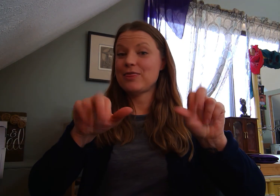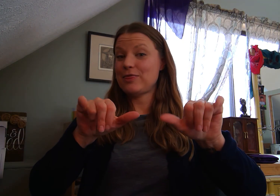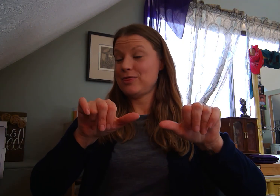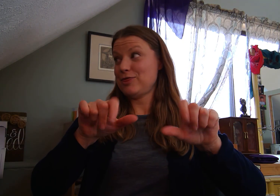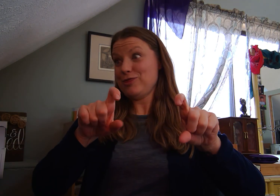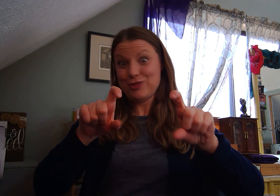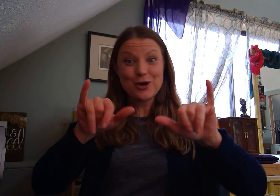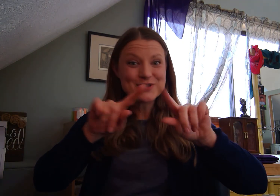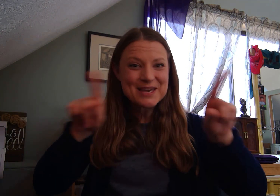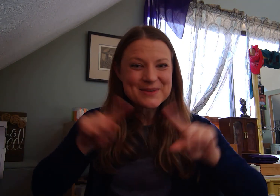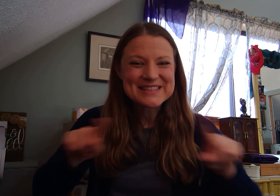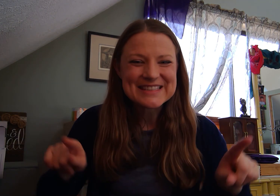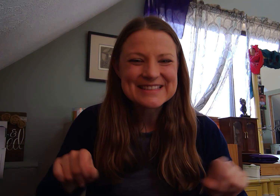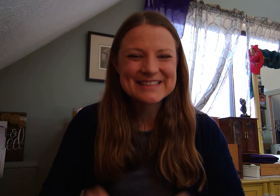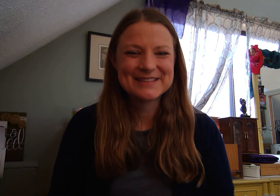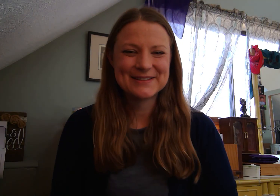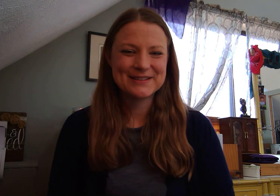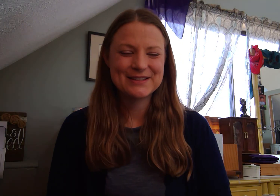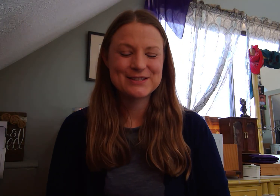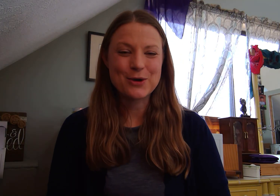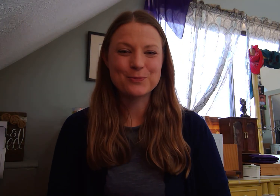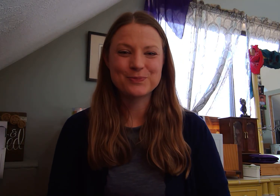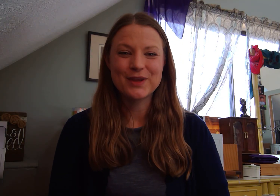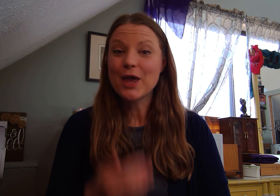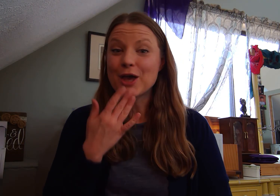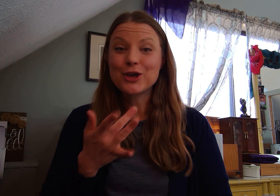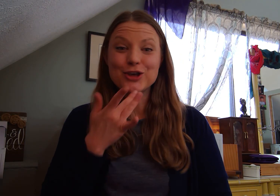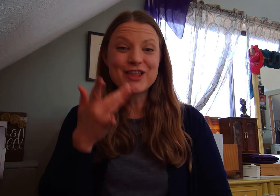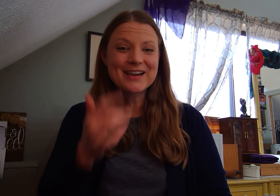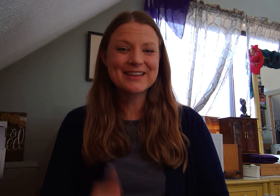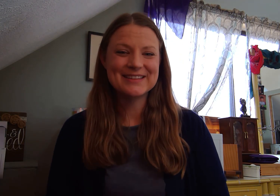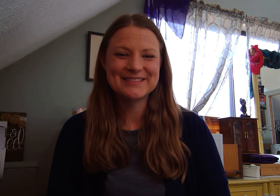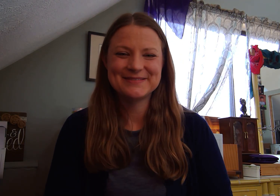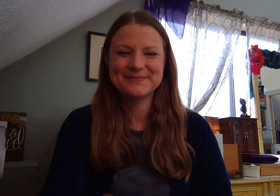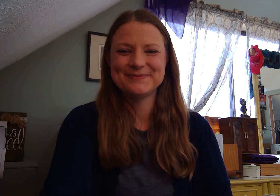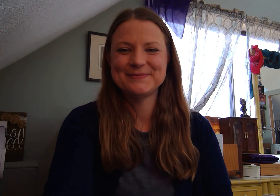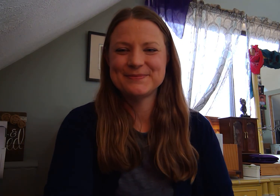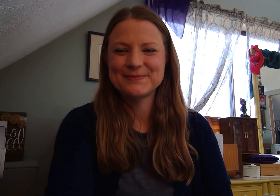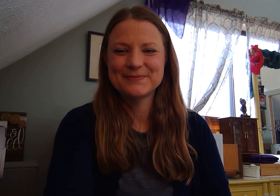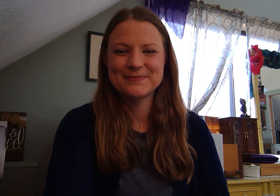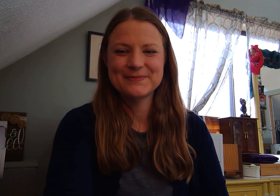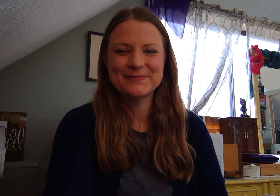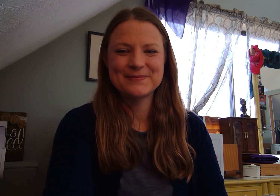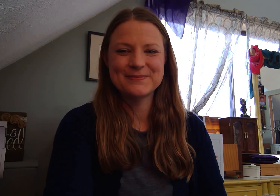those ABCs so Good Luck!